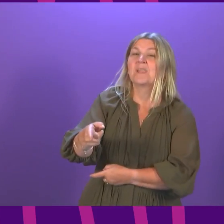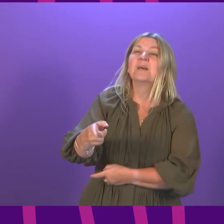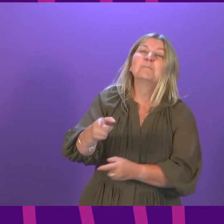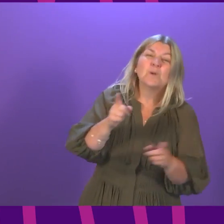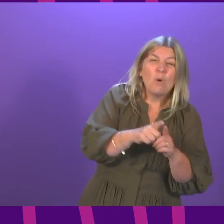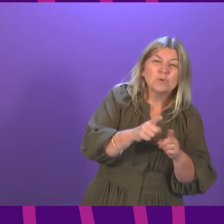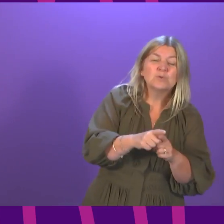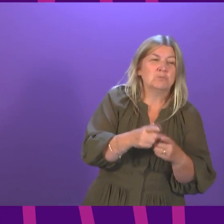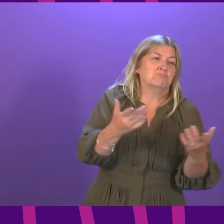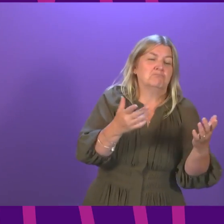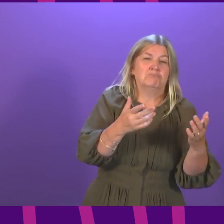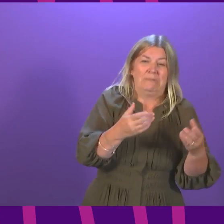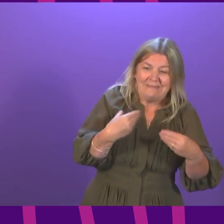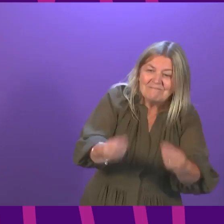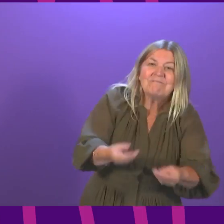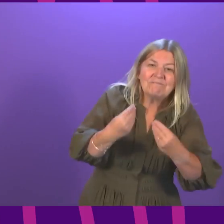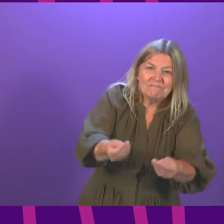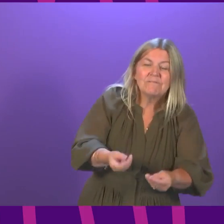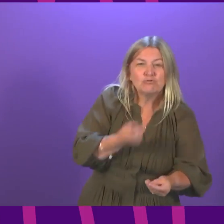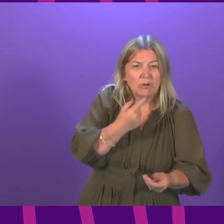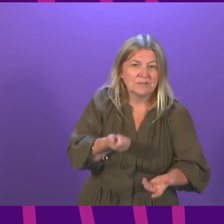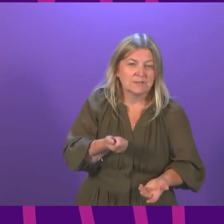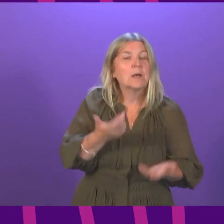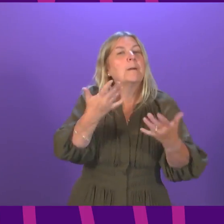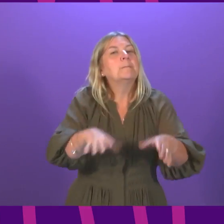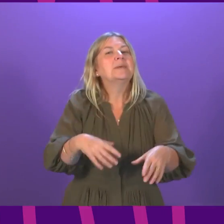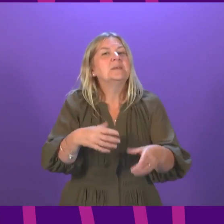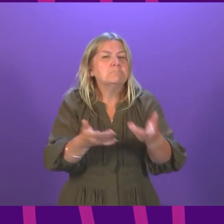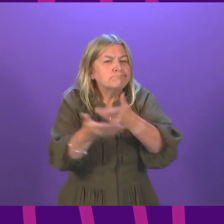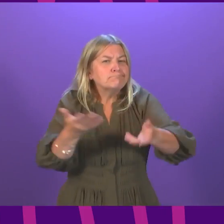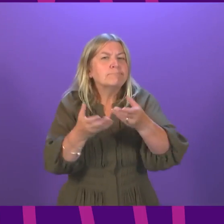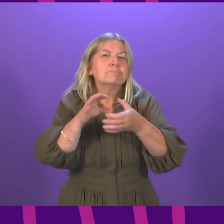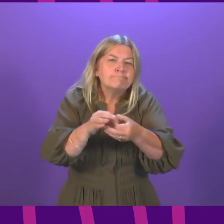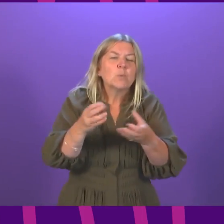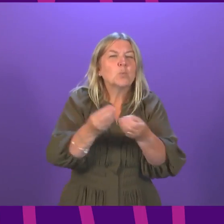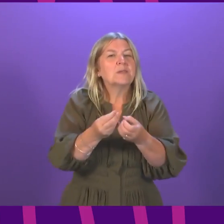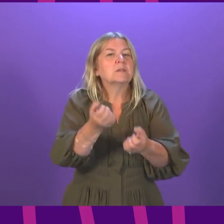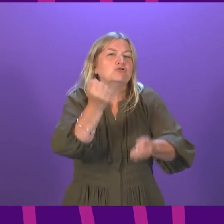drugs, I obviously engage with the justice secretary and Police Scotland, who are very